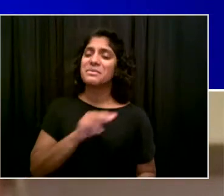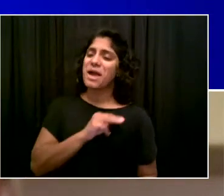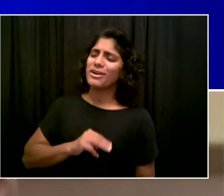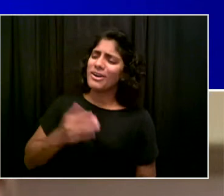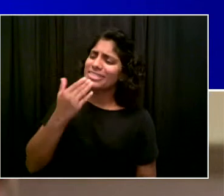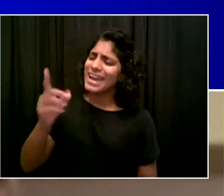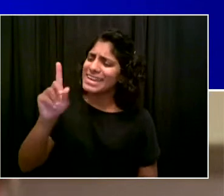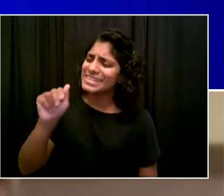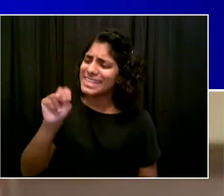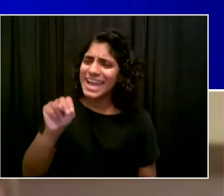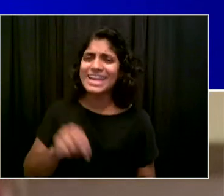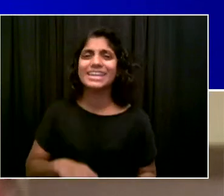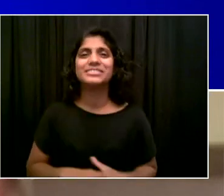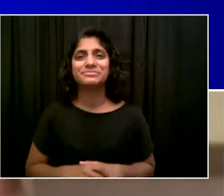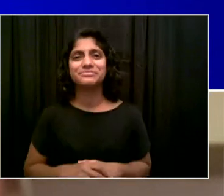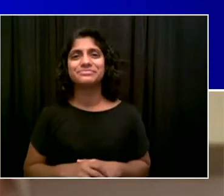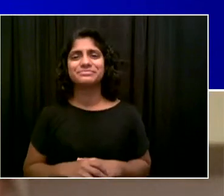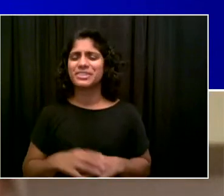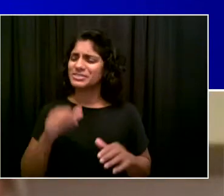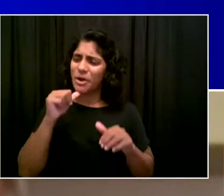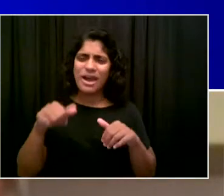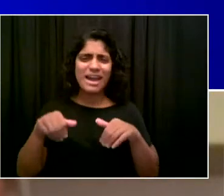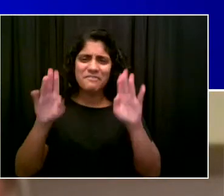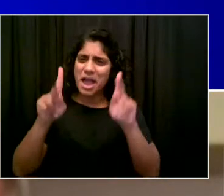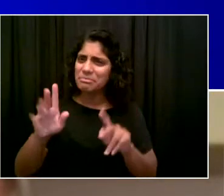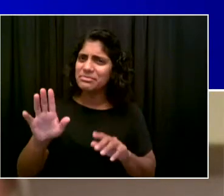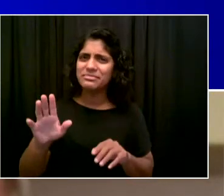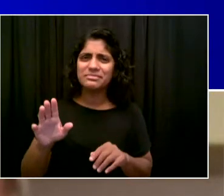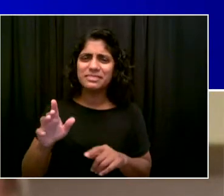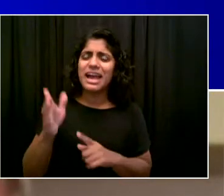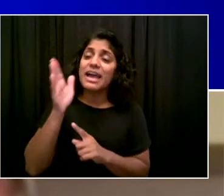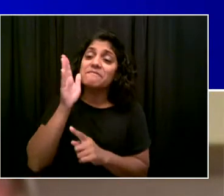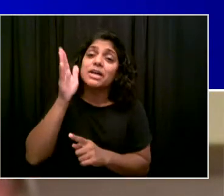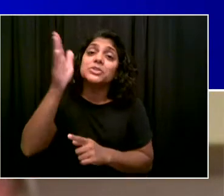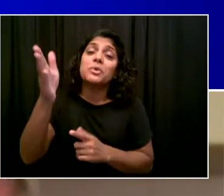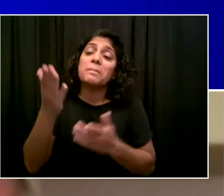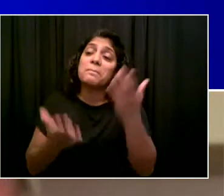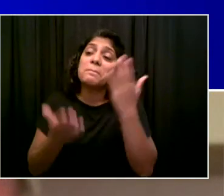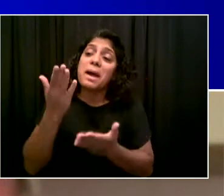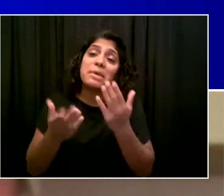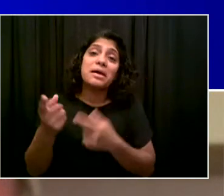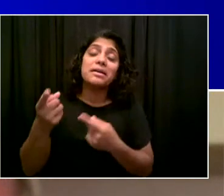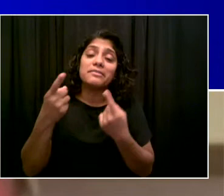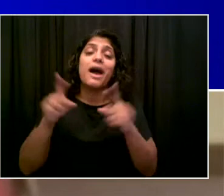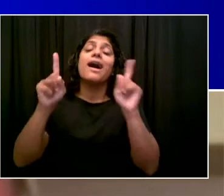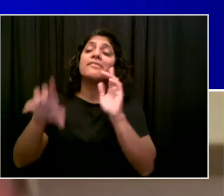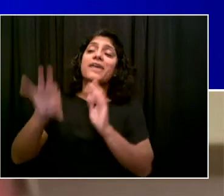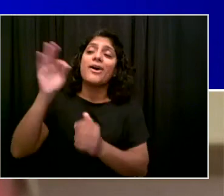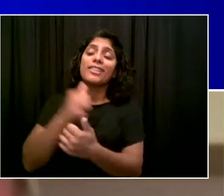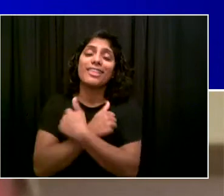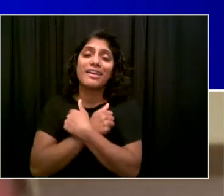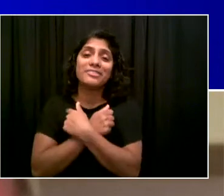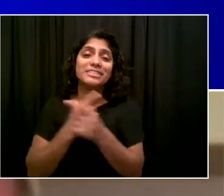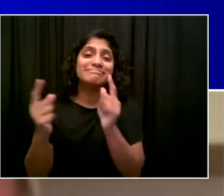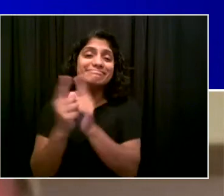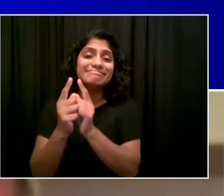YOU FOR DOING THIS AND IT'S GREAT TO SEE YOU AGAIN. THANK YOU SO MUCH COUNCILMEMBER